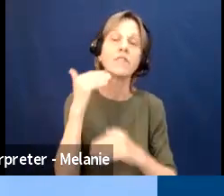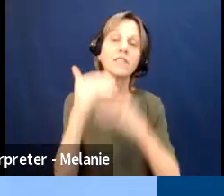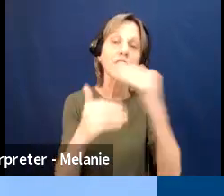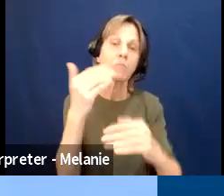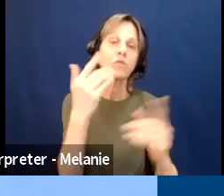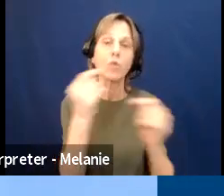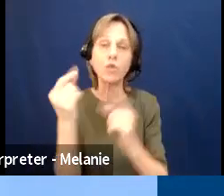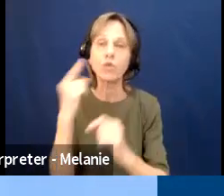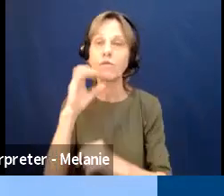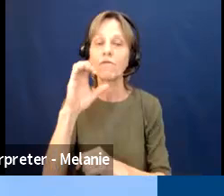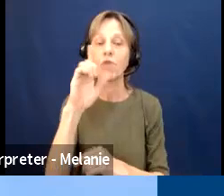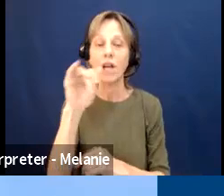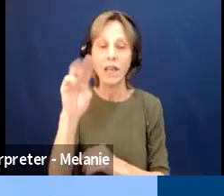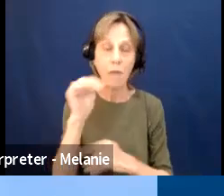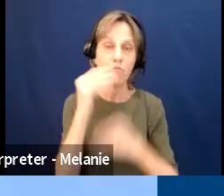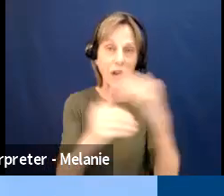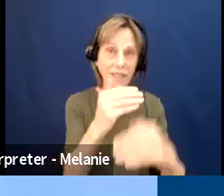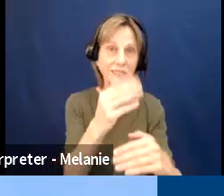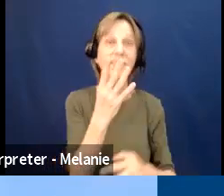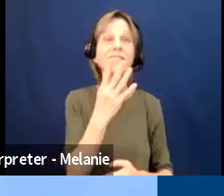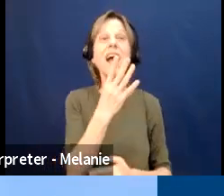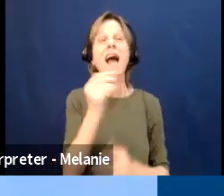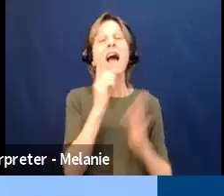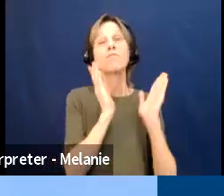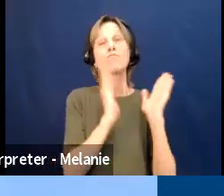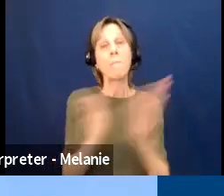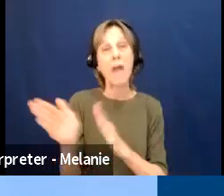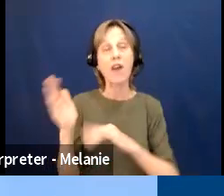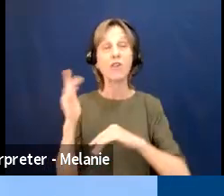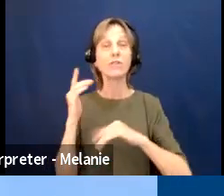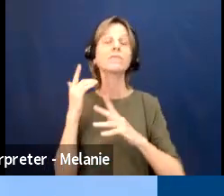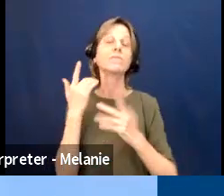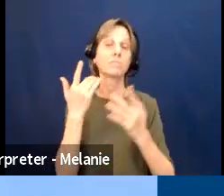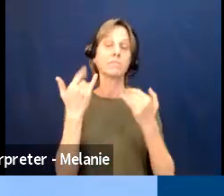side now is the time to do an annual insurance checkup to be financially prepared for wildfire